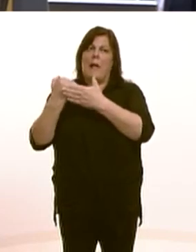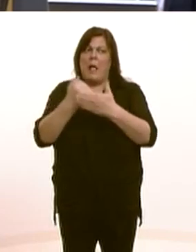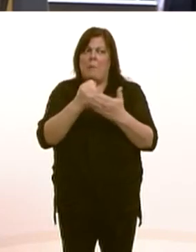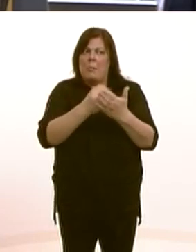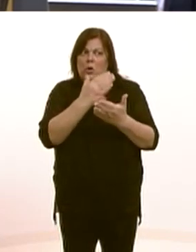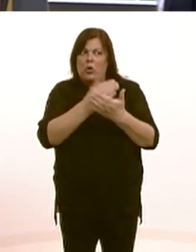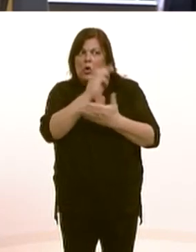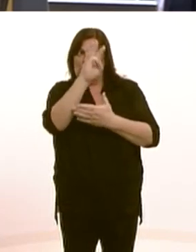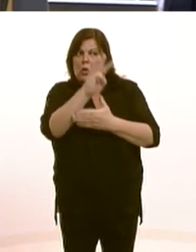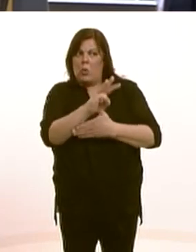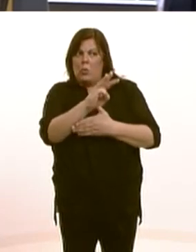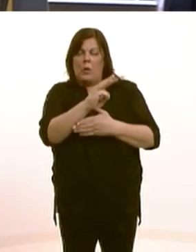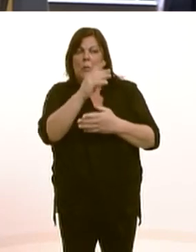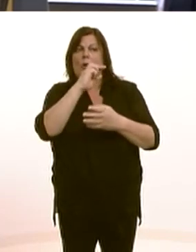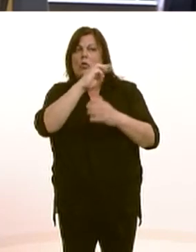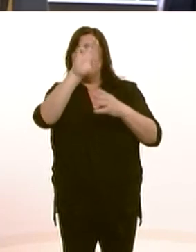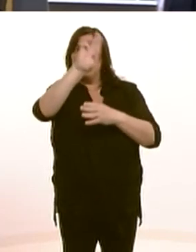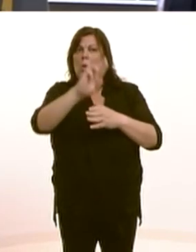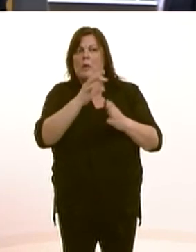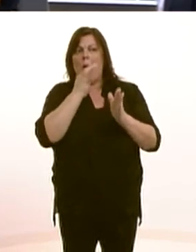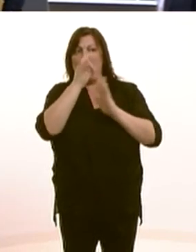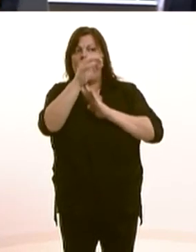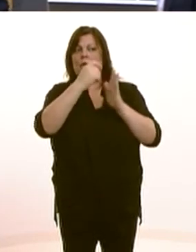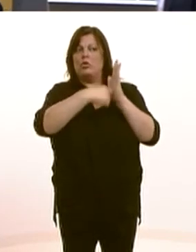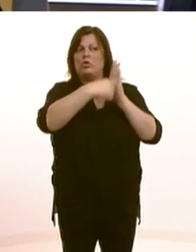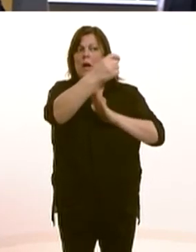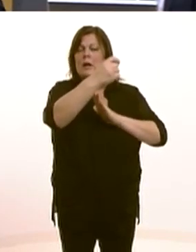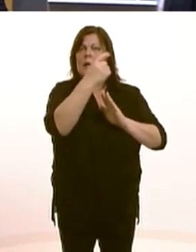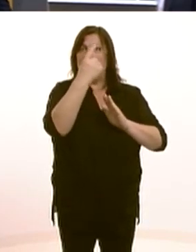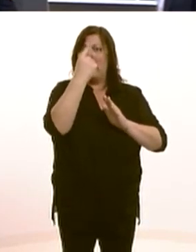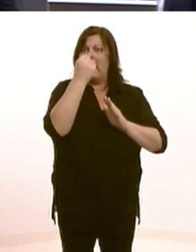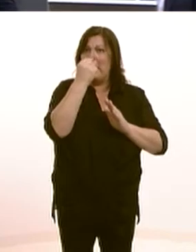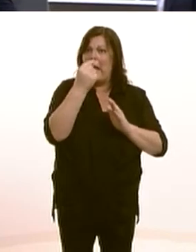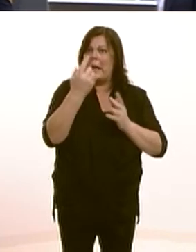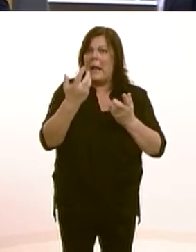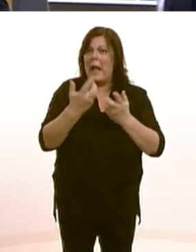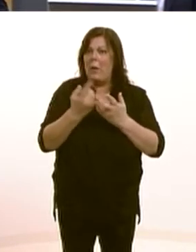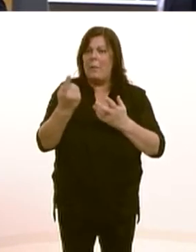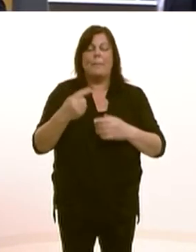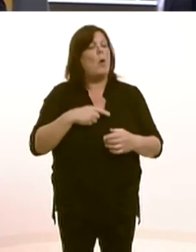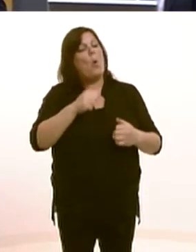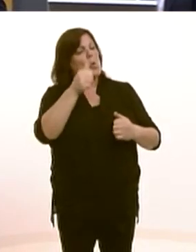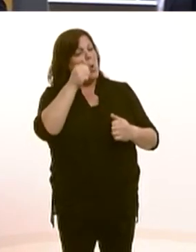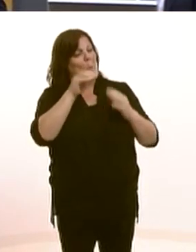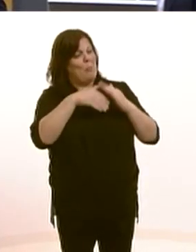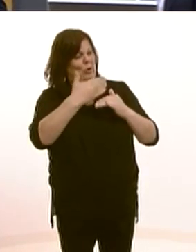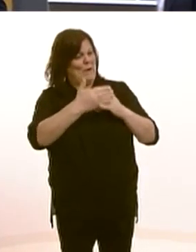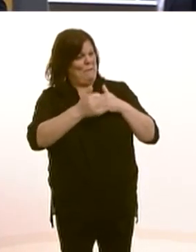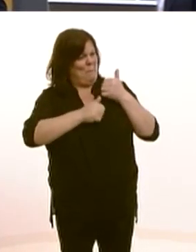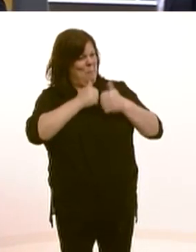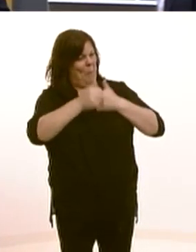charter mark, just like Oldham does? Carwyn Jones: I thank the Member for the question. Bridgend is a popular reference point this afternoon I can see, but Iím glad to hear